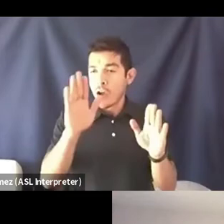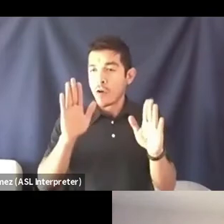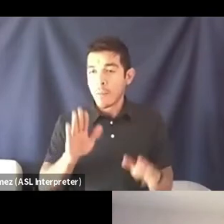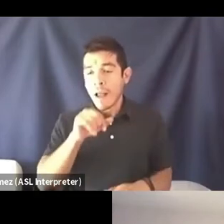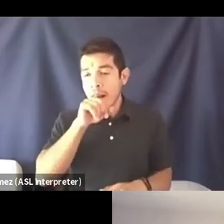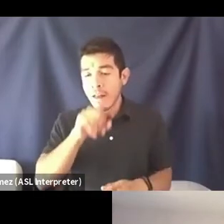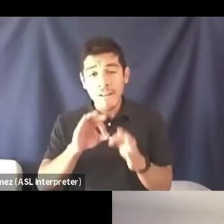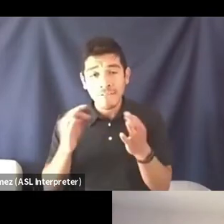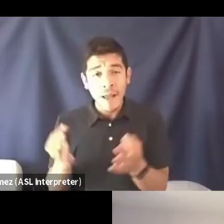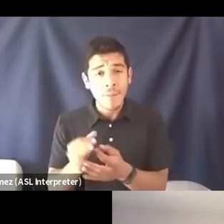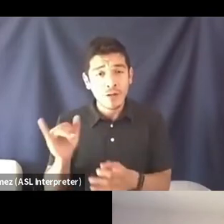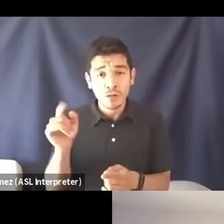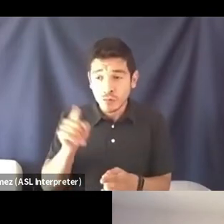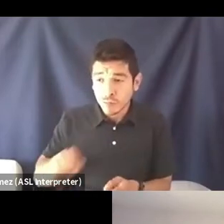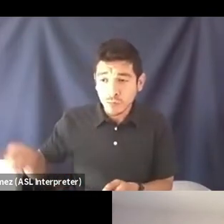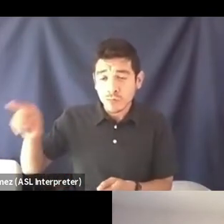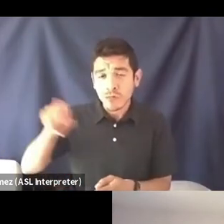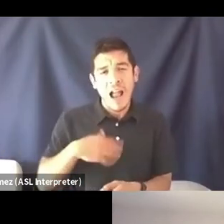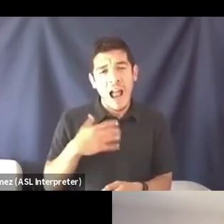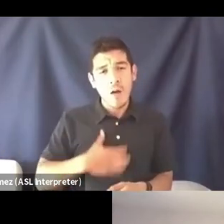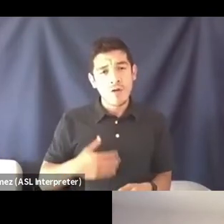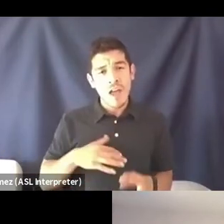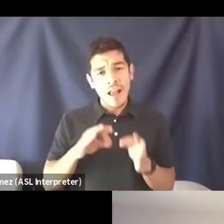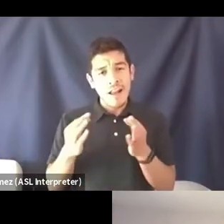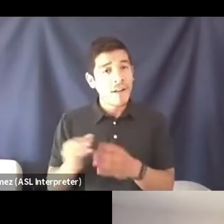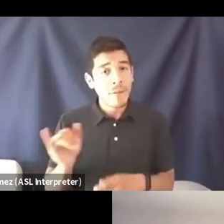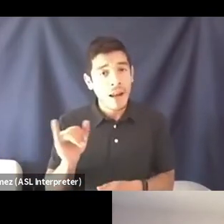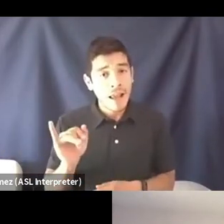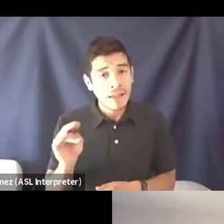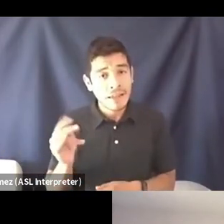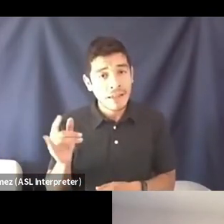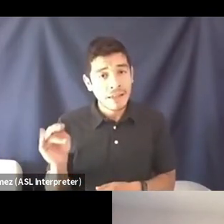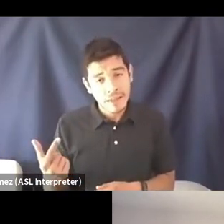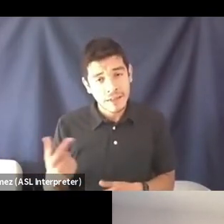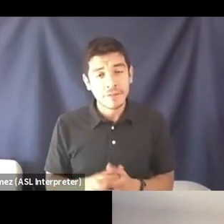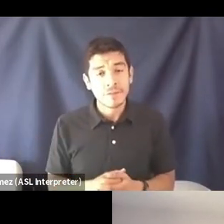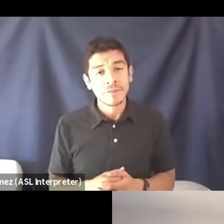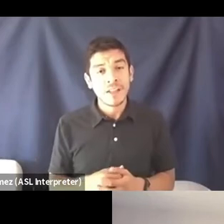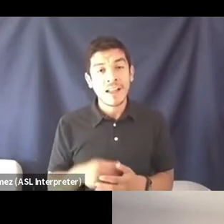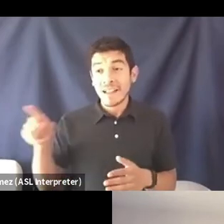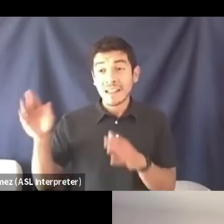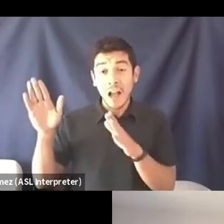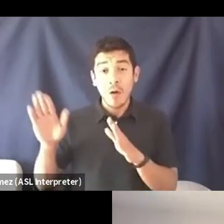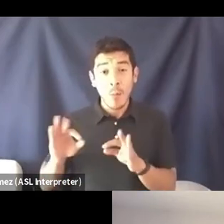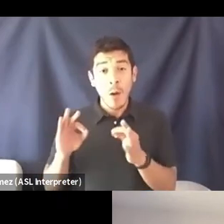I wish I had a family like Yingying's. This incredible family that would do anything to find her.